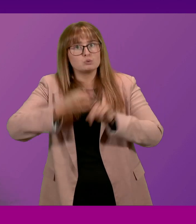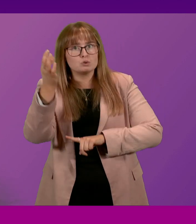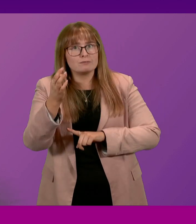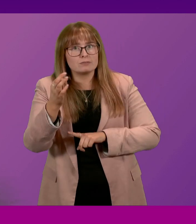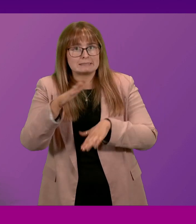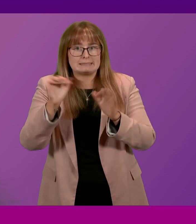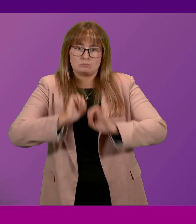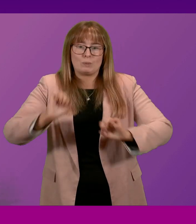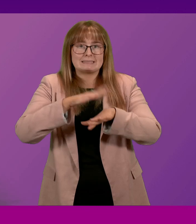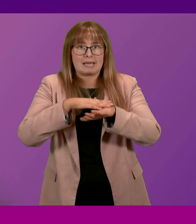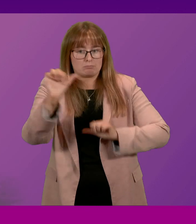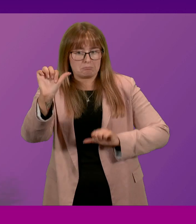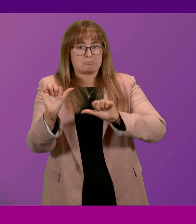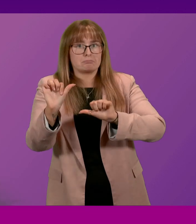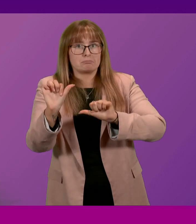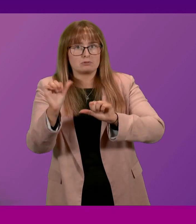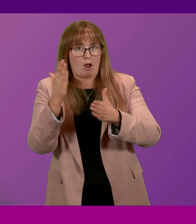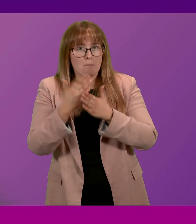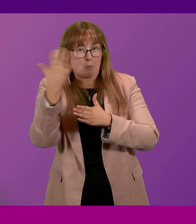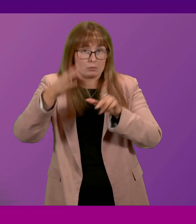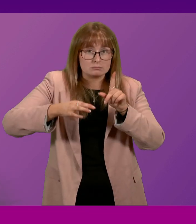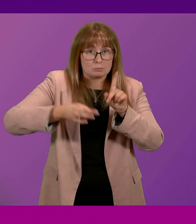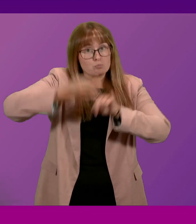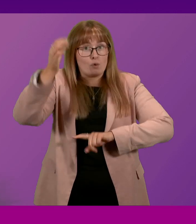waiting times very significantly for children and young people.